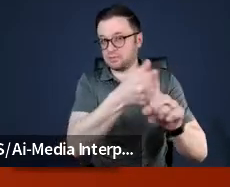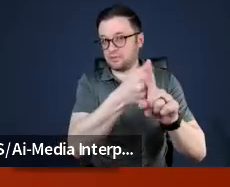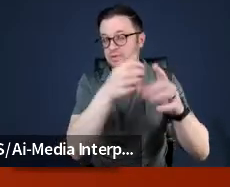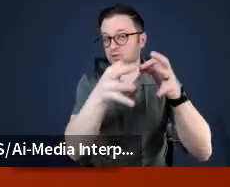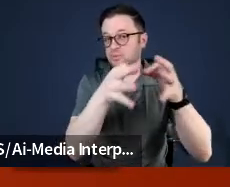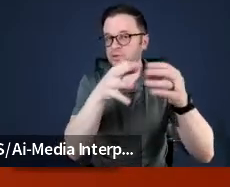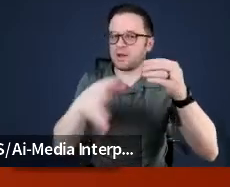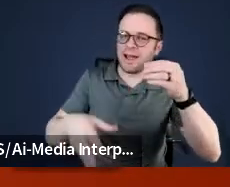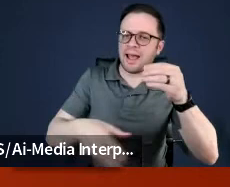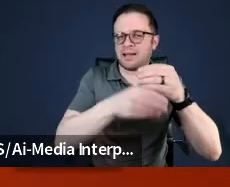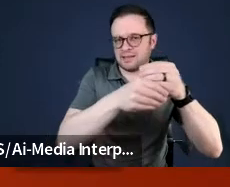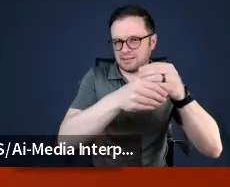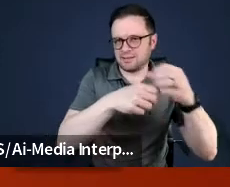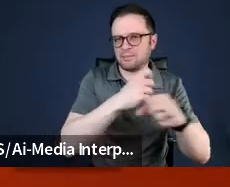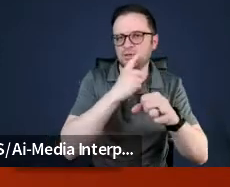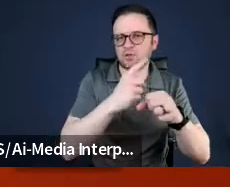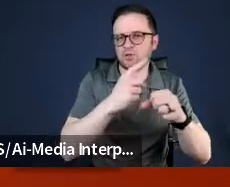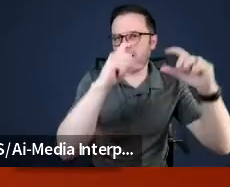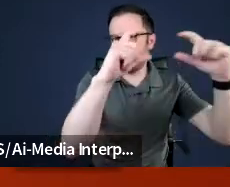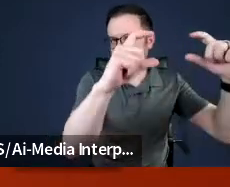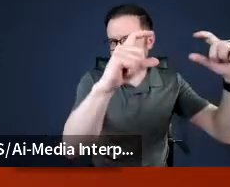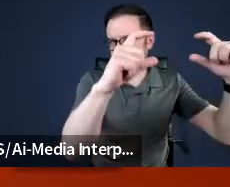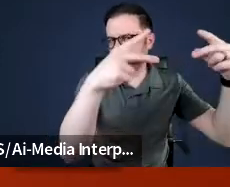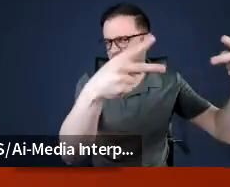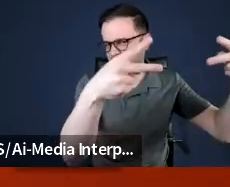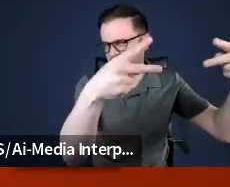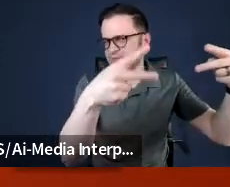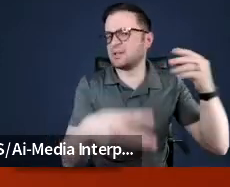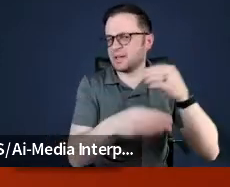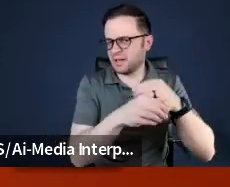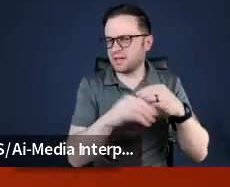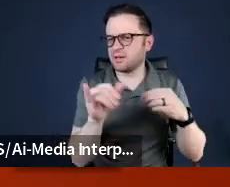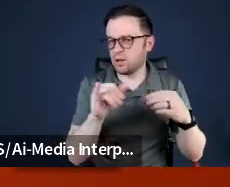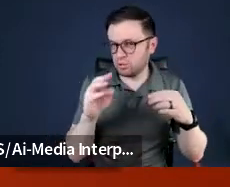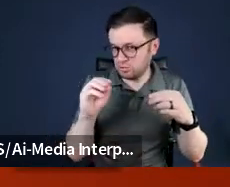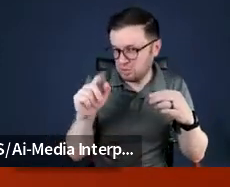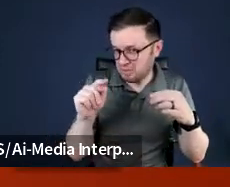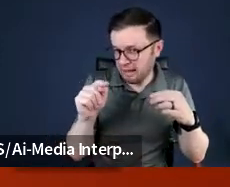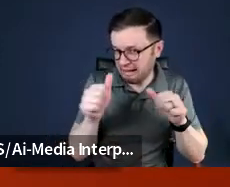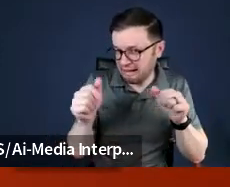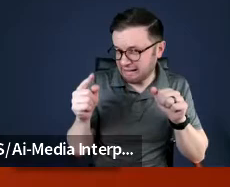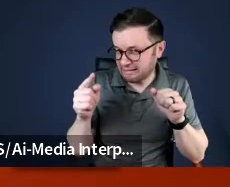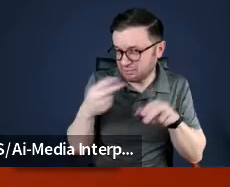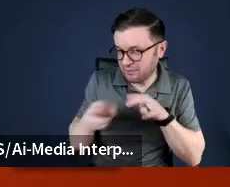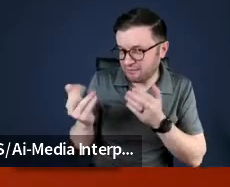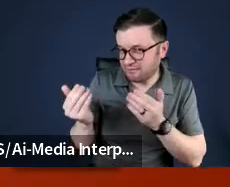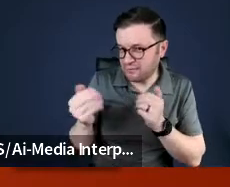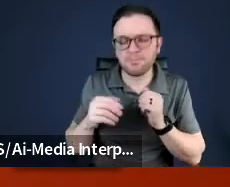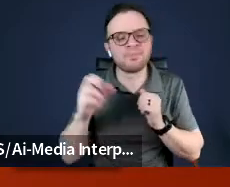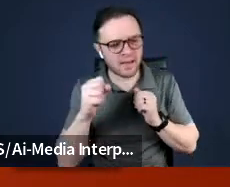I would say that when creating accessible tables to make sure that the table descriptions are added, to make sure the header